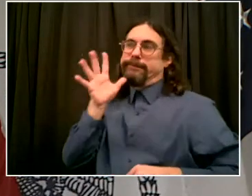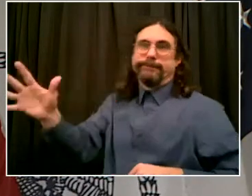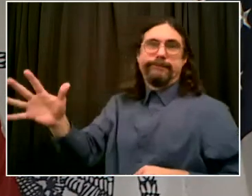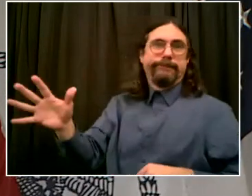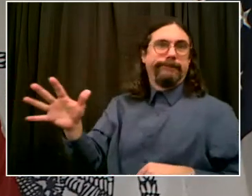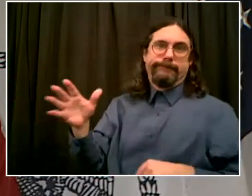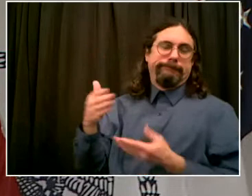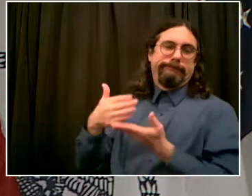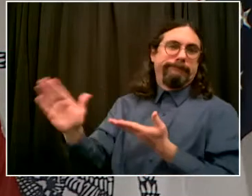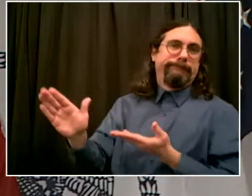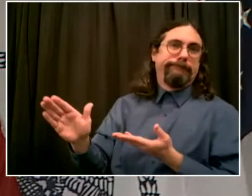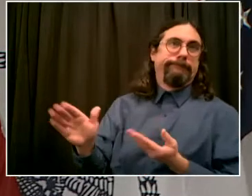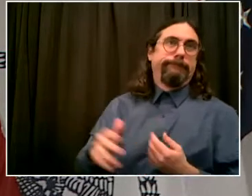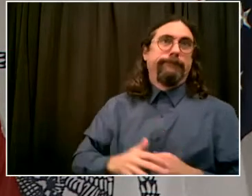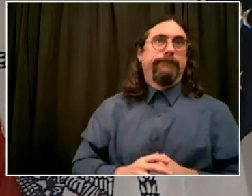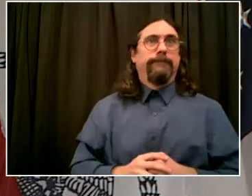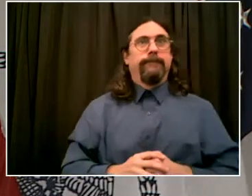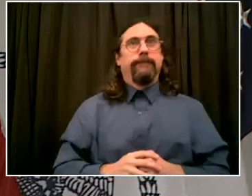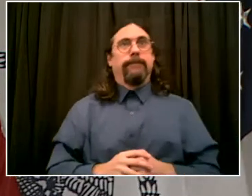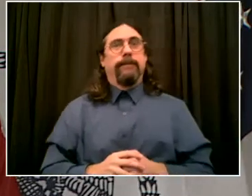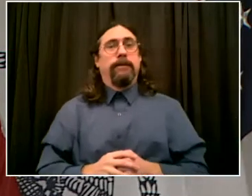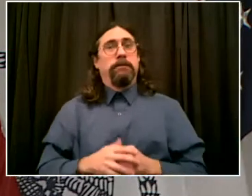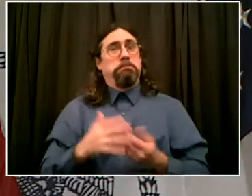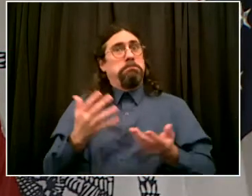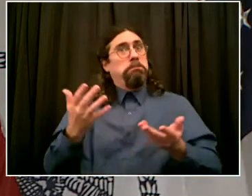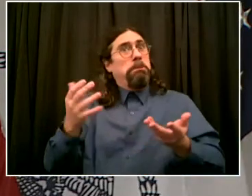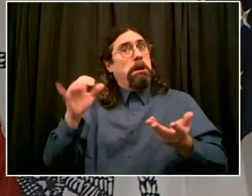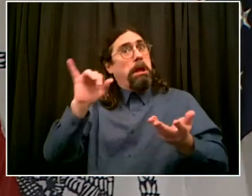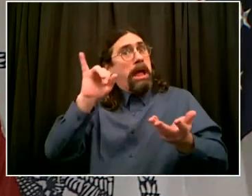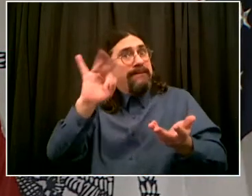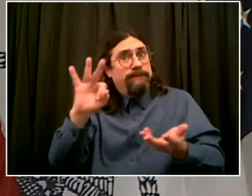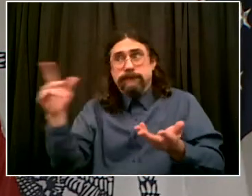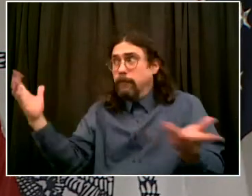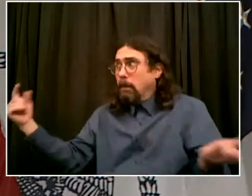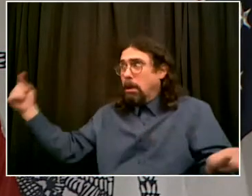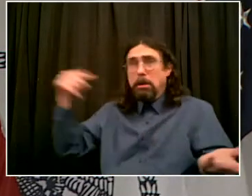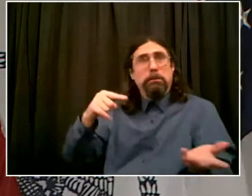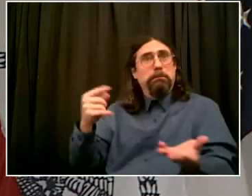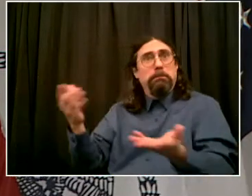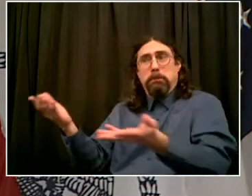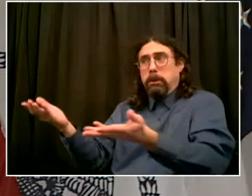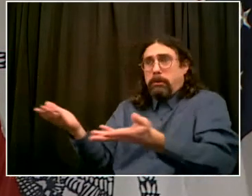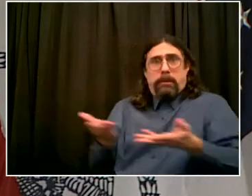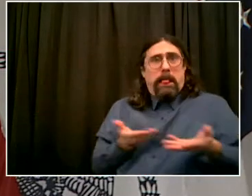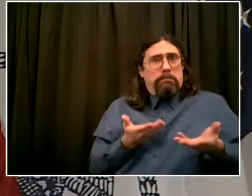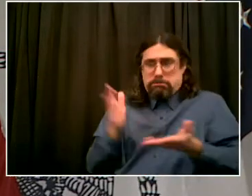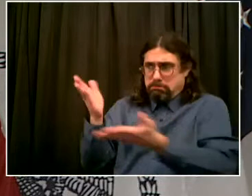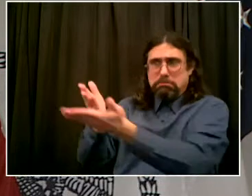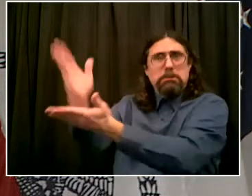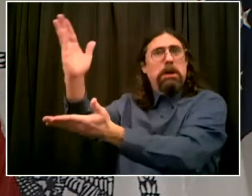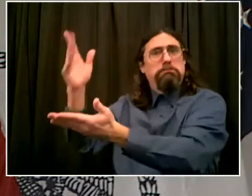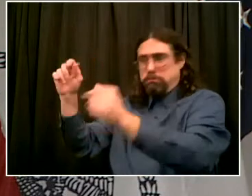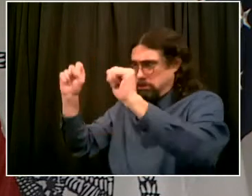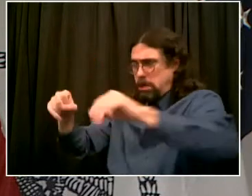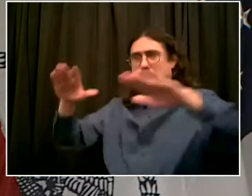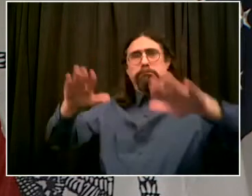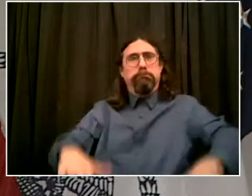I CERTAINLY DO NOT CONSIDER HIM WELCOME HERE E UBT HE HAS A RIGHT TO BE HERE IF HE CHOOSES TO I JUST DON'T THINK HE'S GOING TO BBE